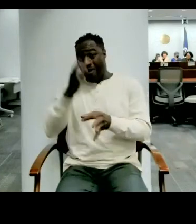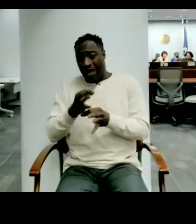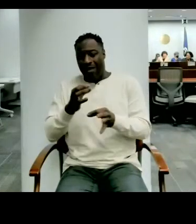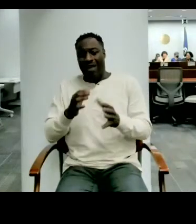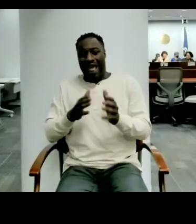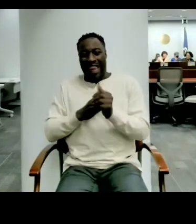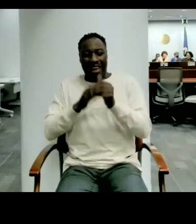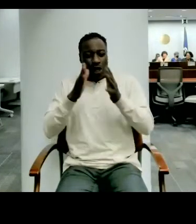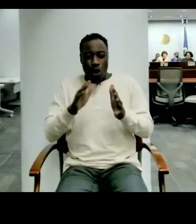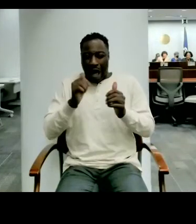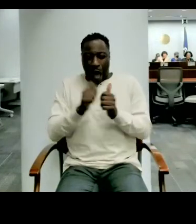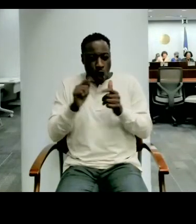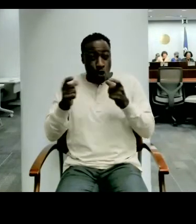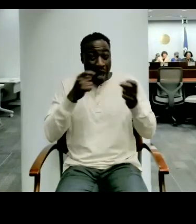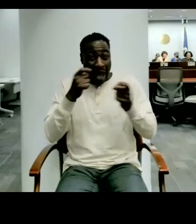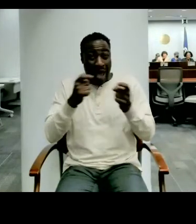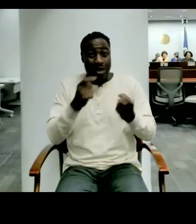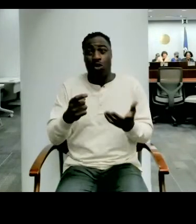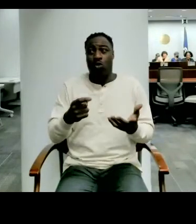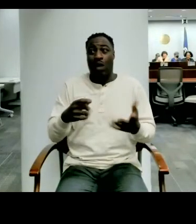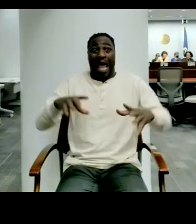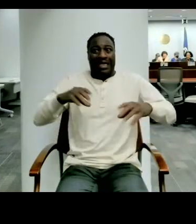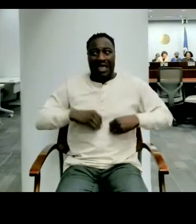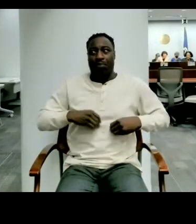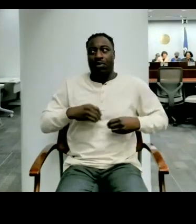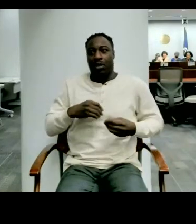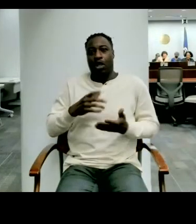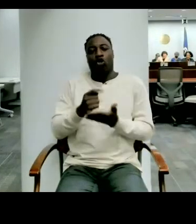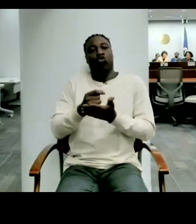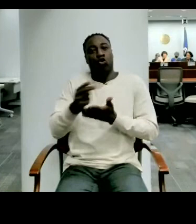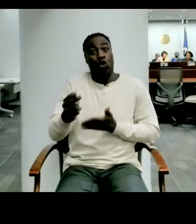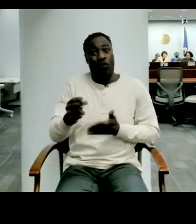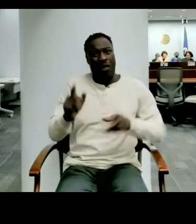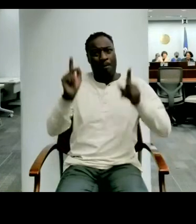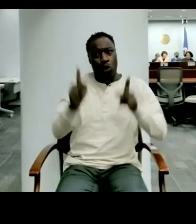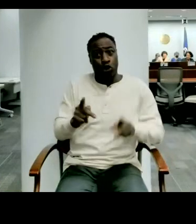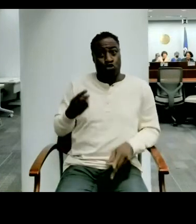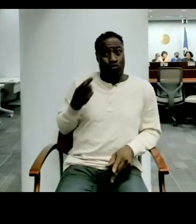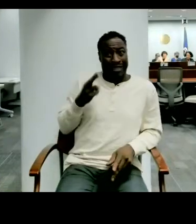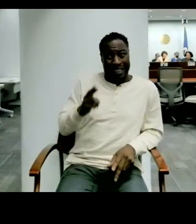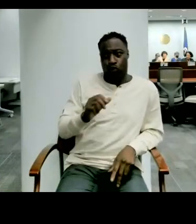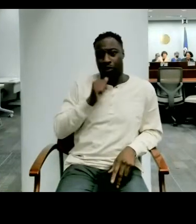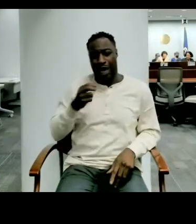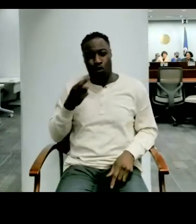you handle the sincere religious belief. Is that new law or is that um pretty well established?